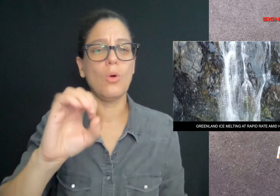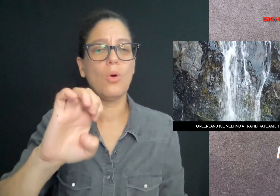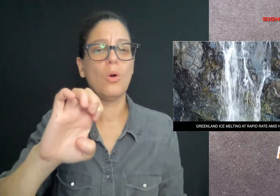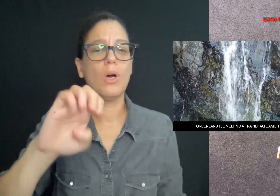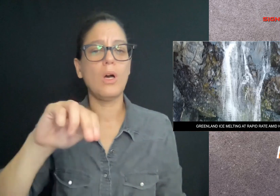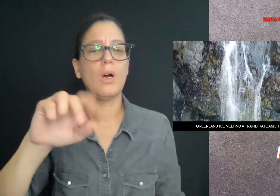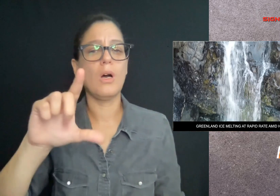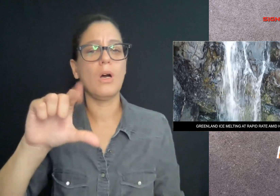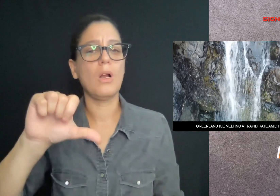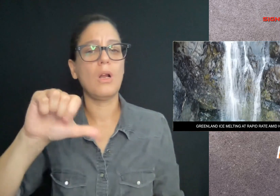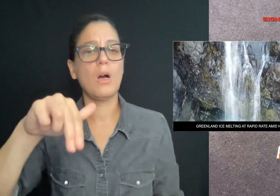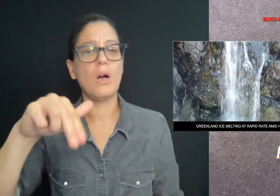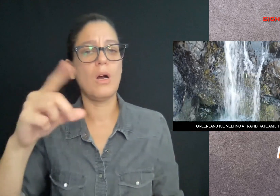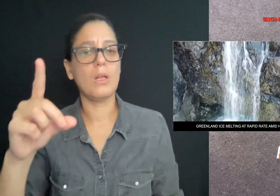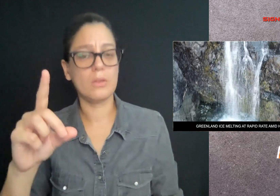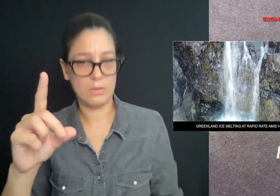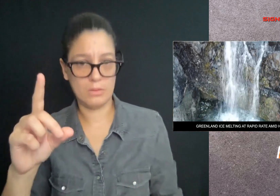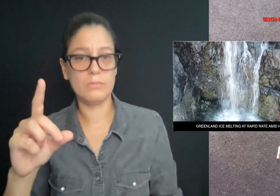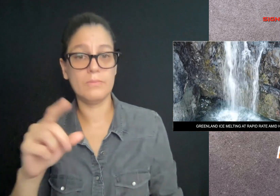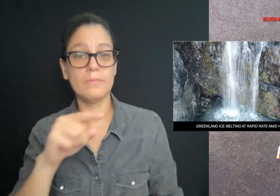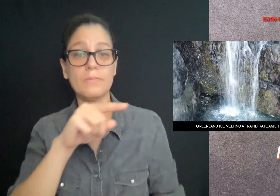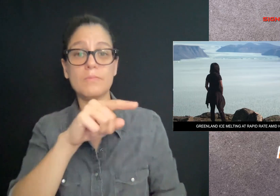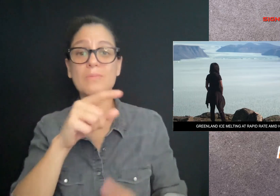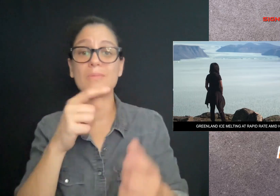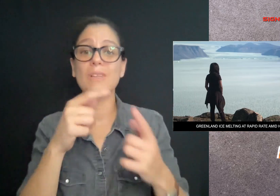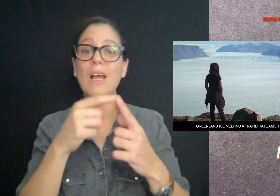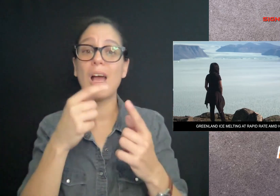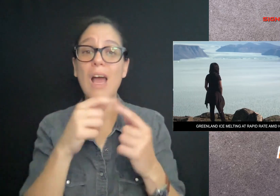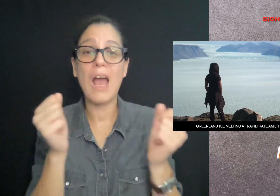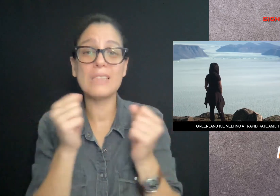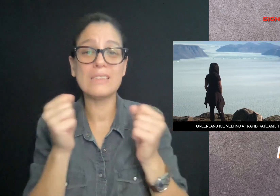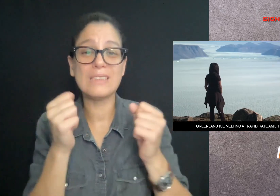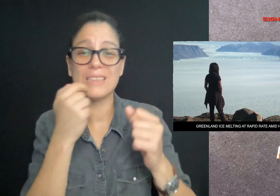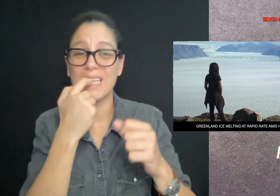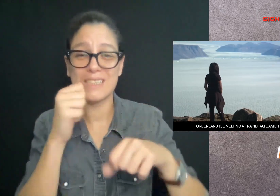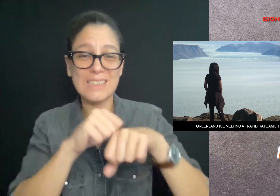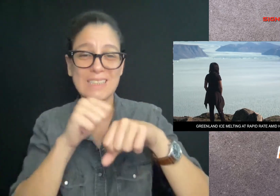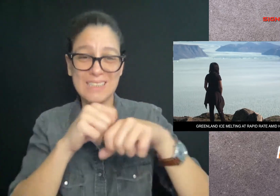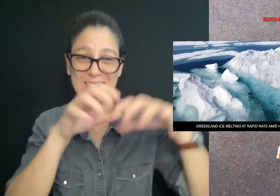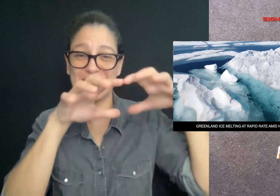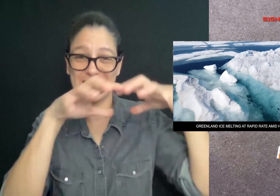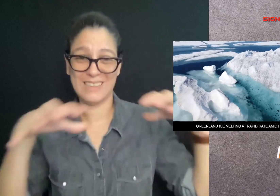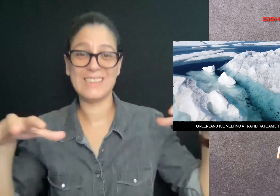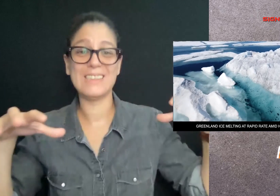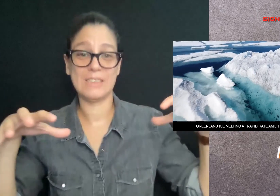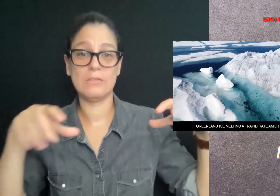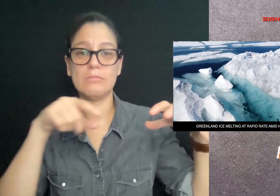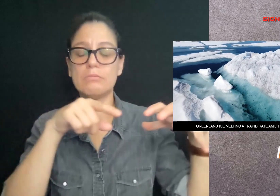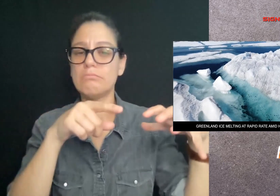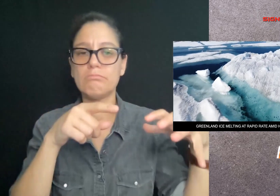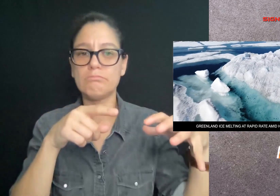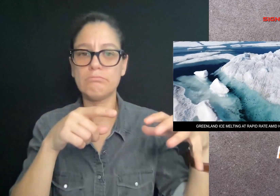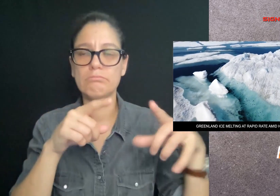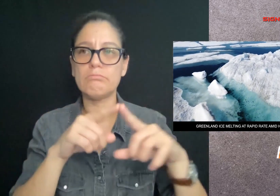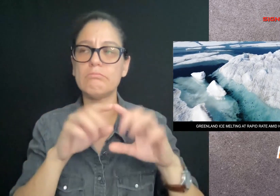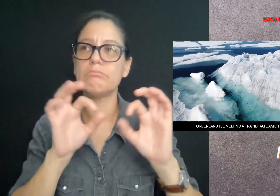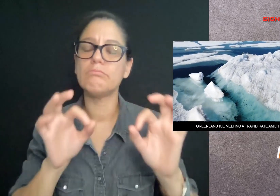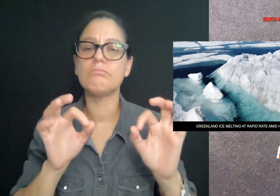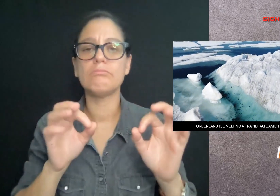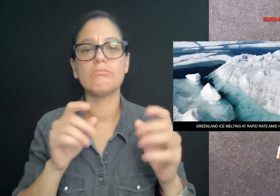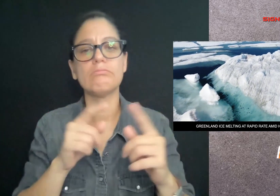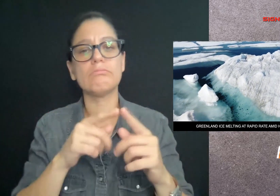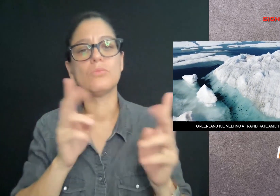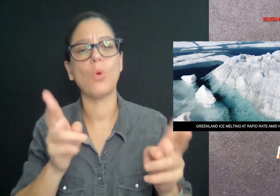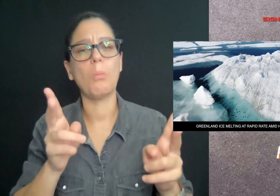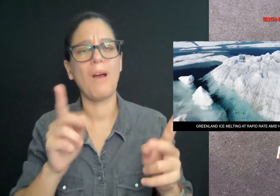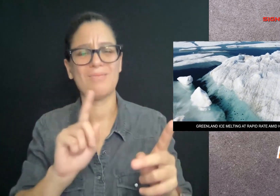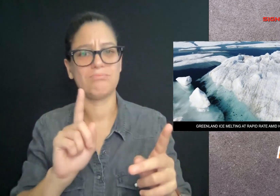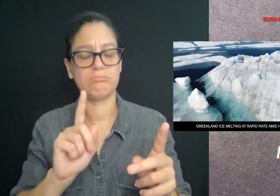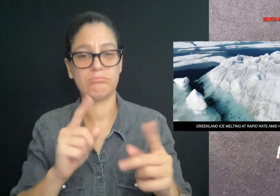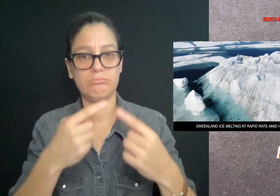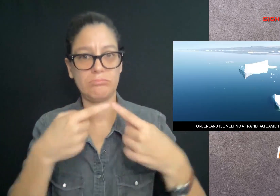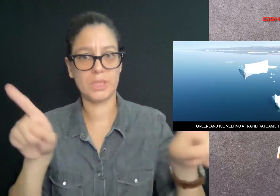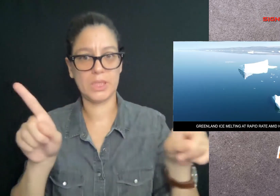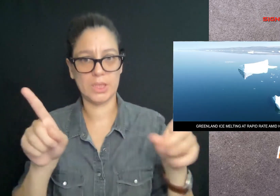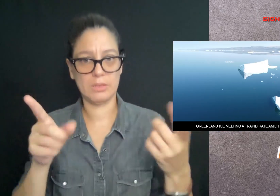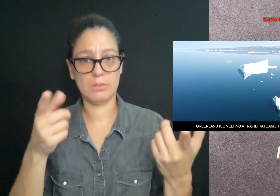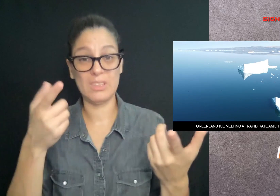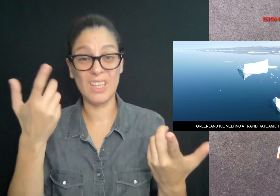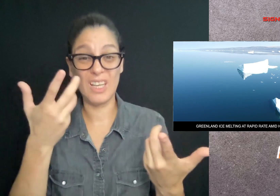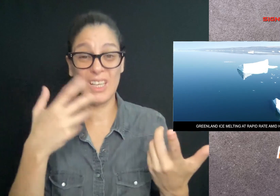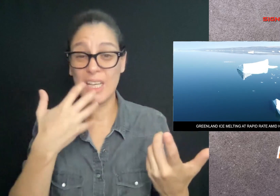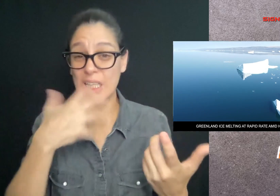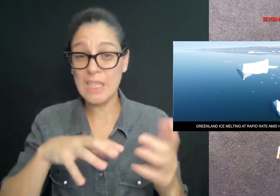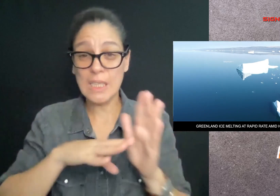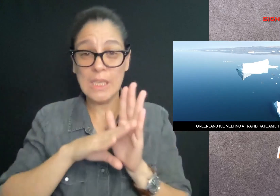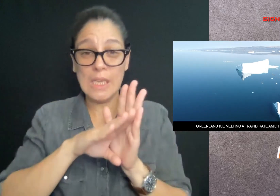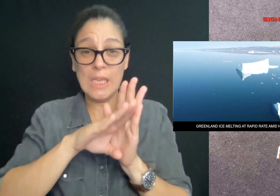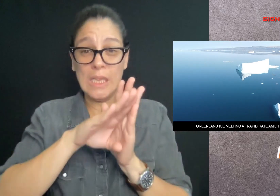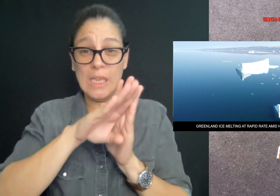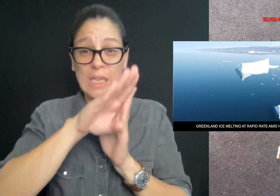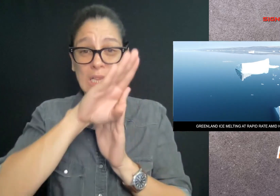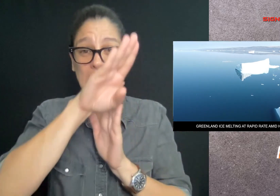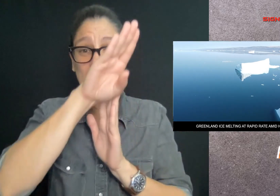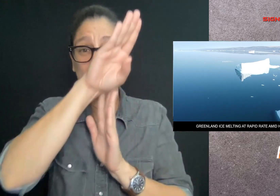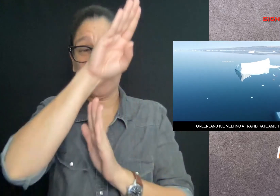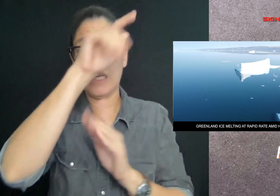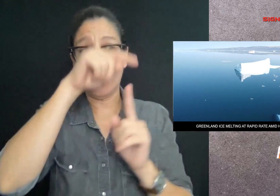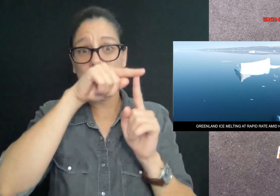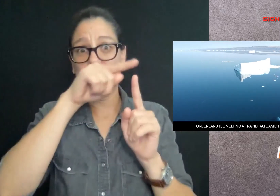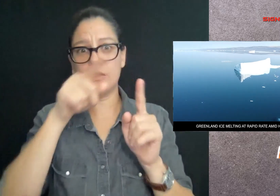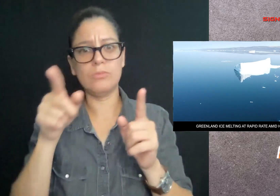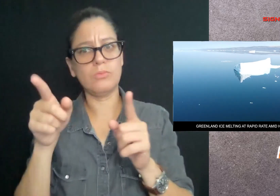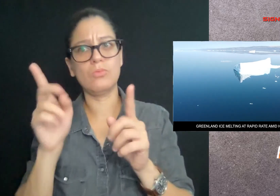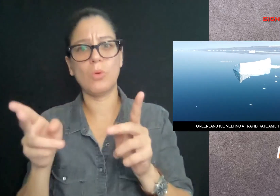the northern hemisphere Greenland ice is melting at an usually high rate because of above normal